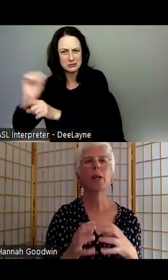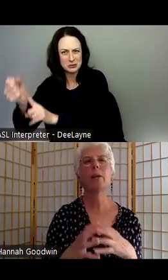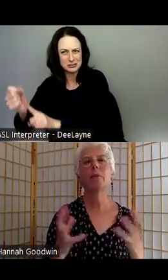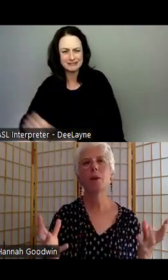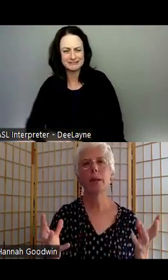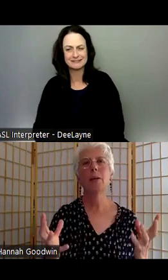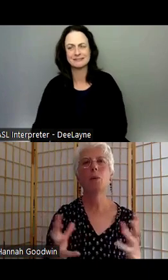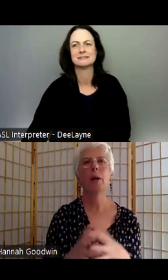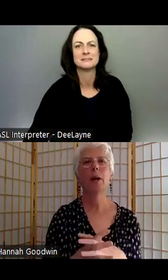So in an environment where the goal is to have case studies